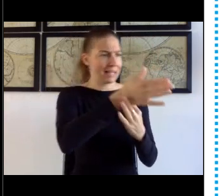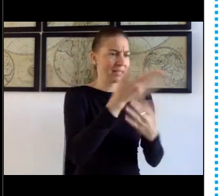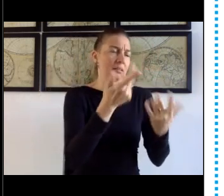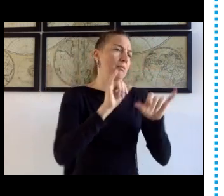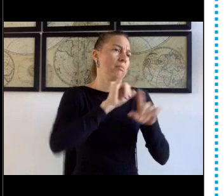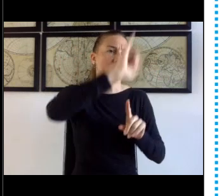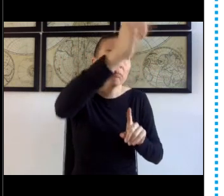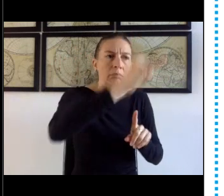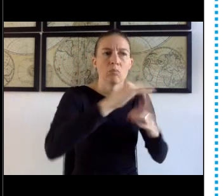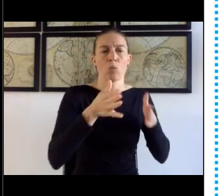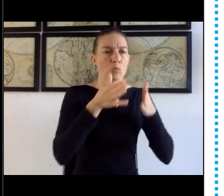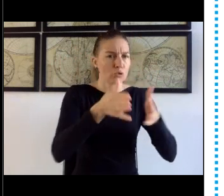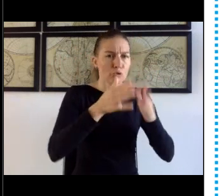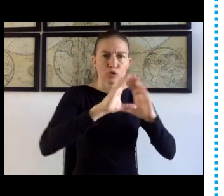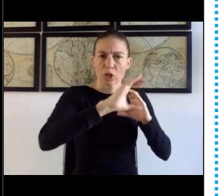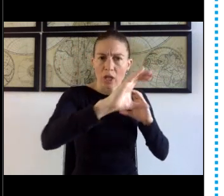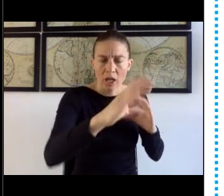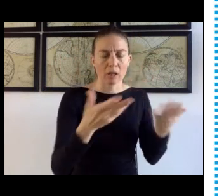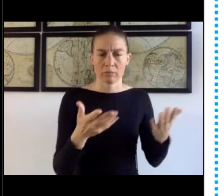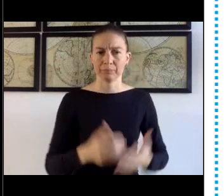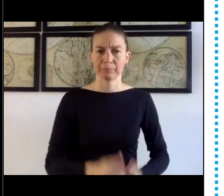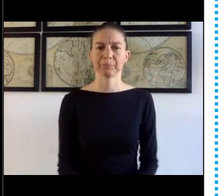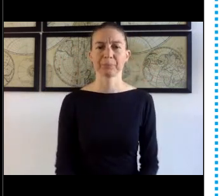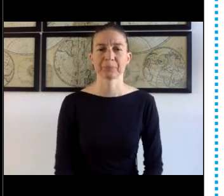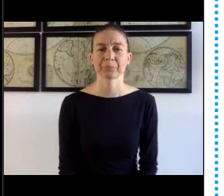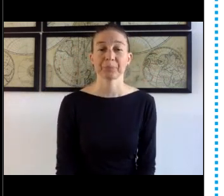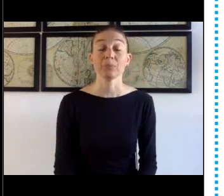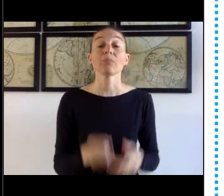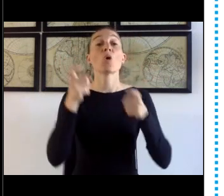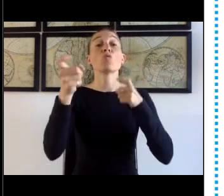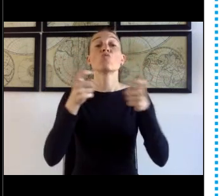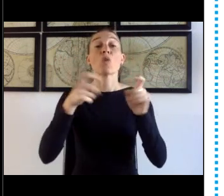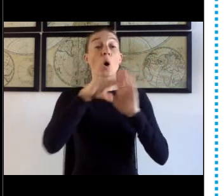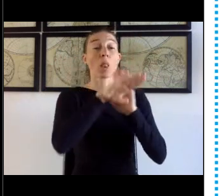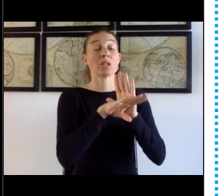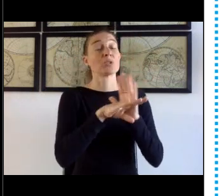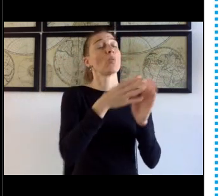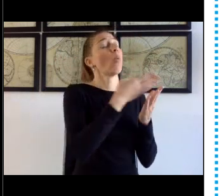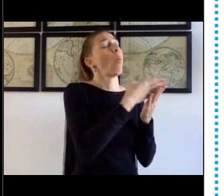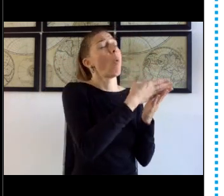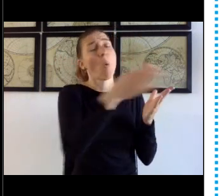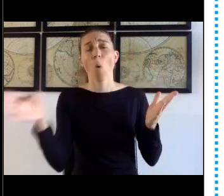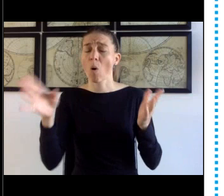Also we criticize that assistance should be booked in advance.